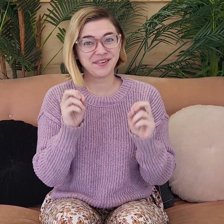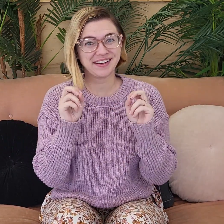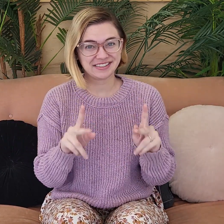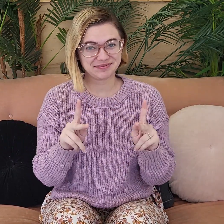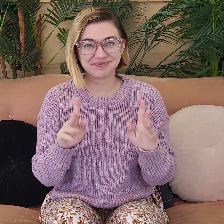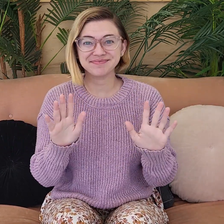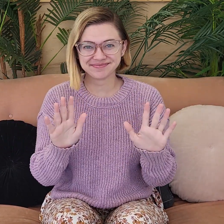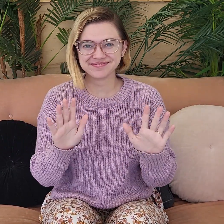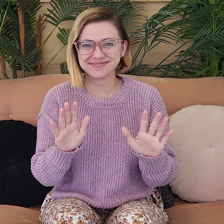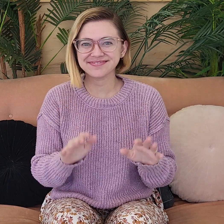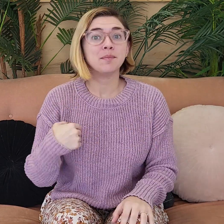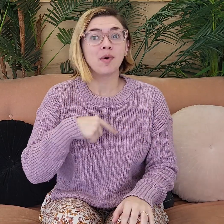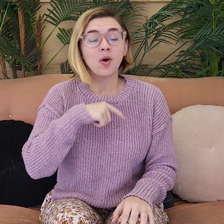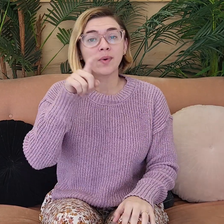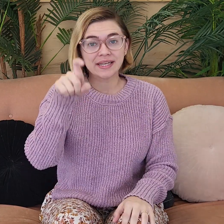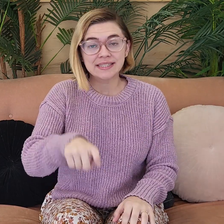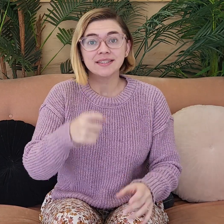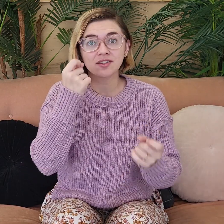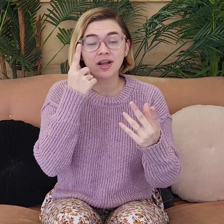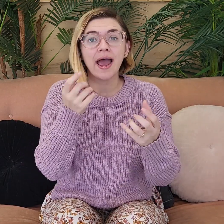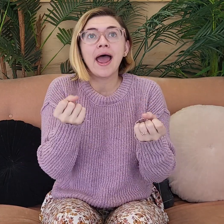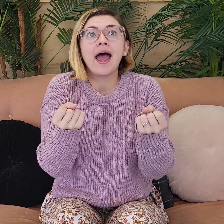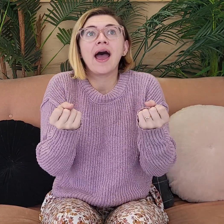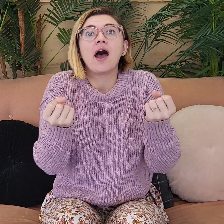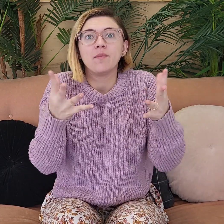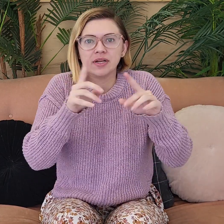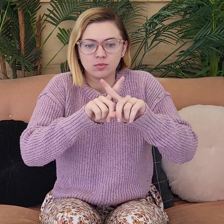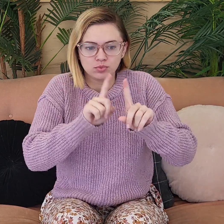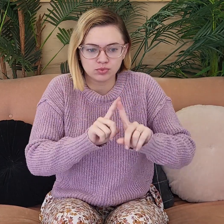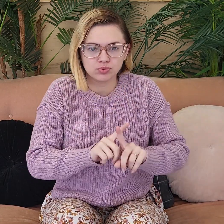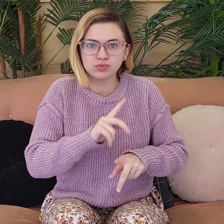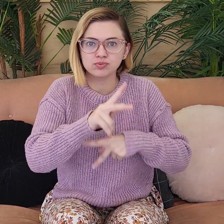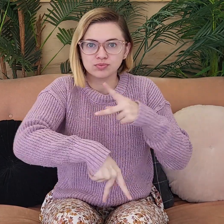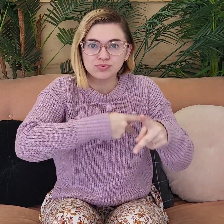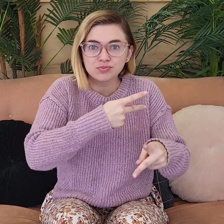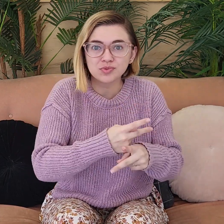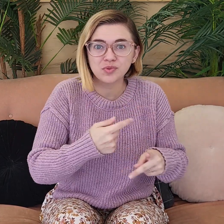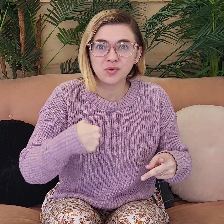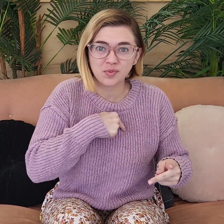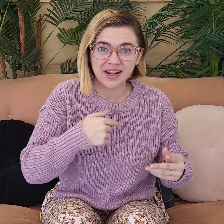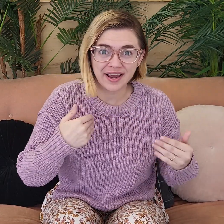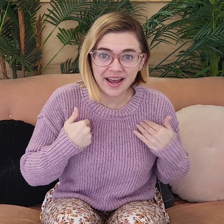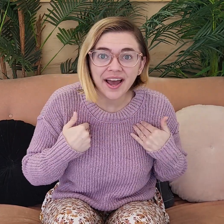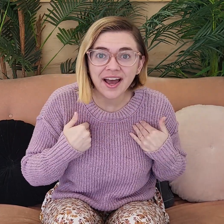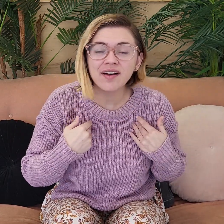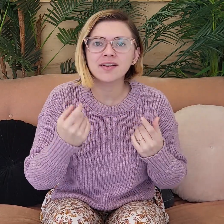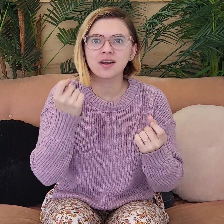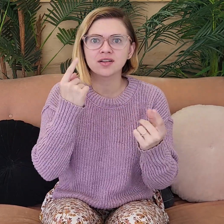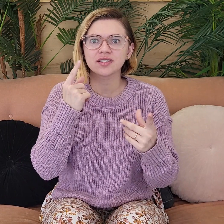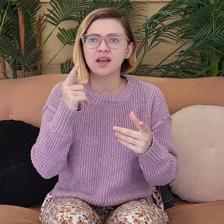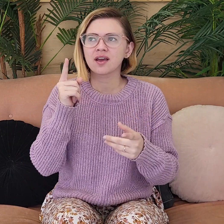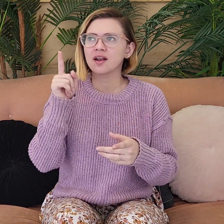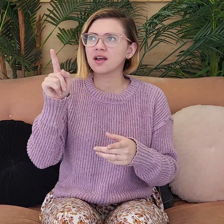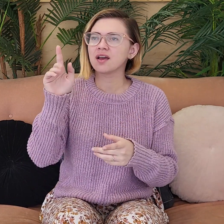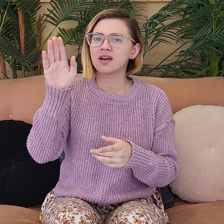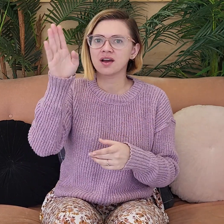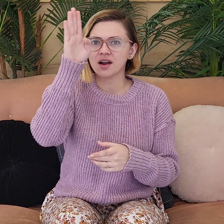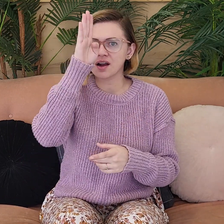real quick, OK? So we need to understand how many different kinds of species that we have and just